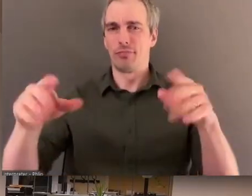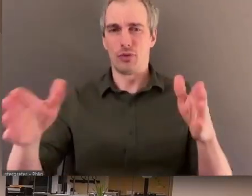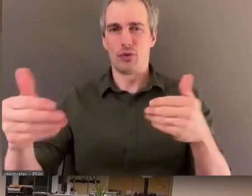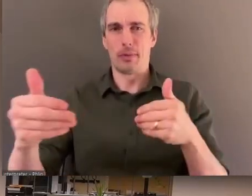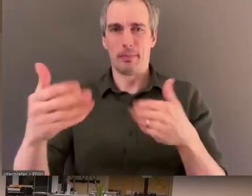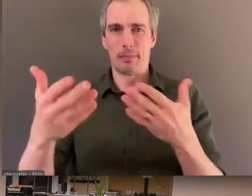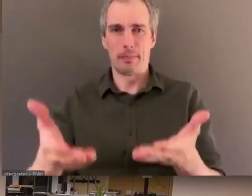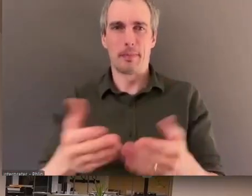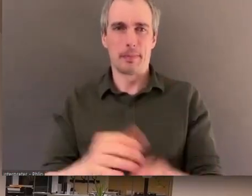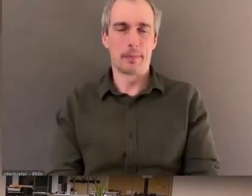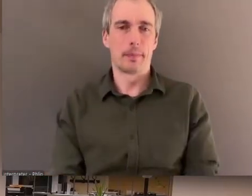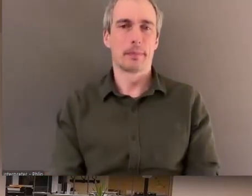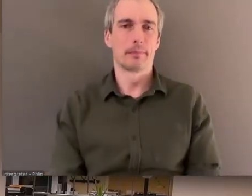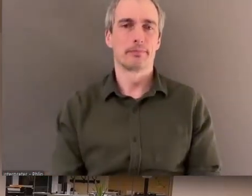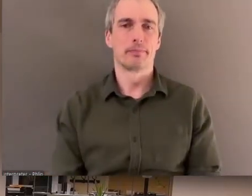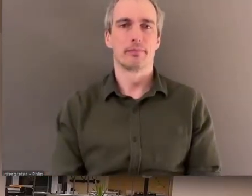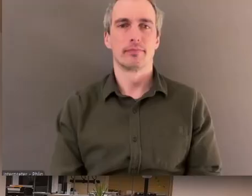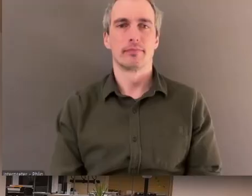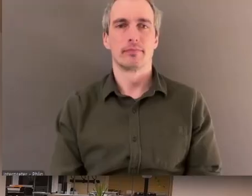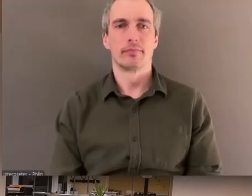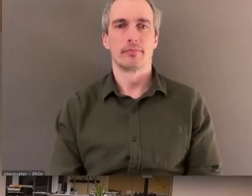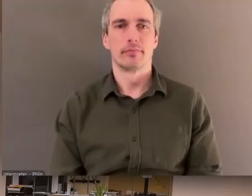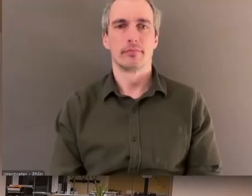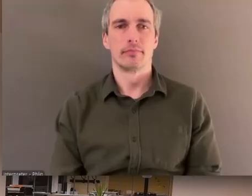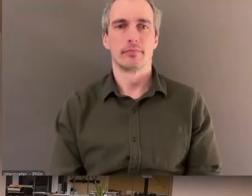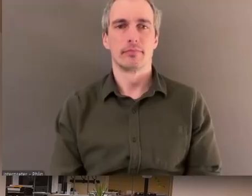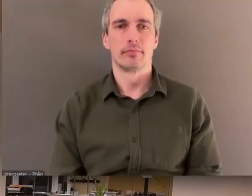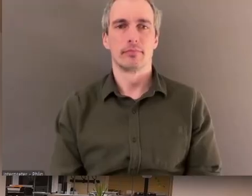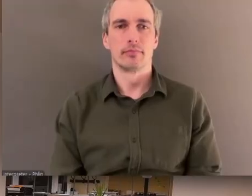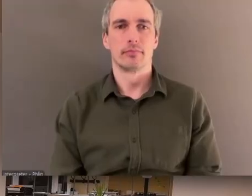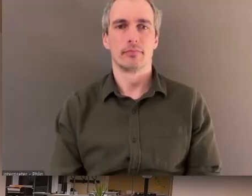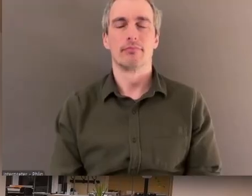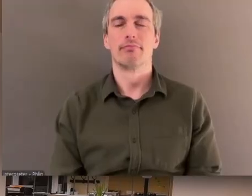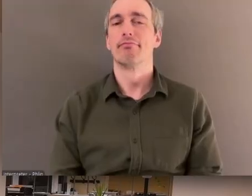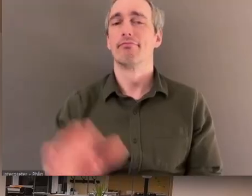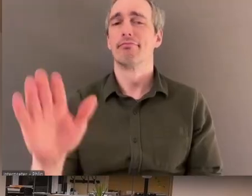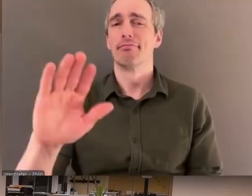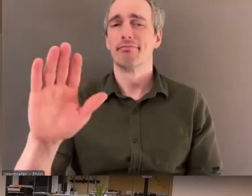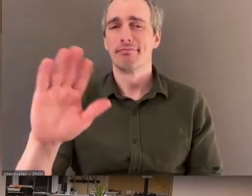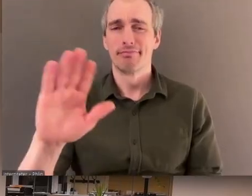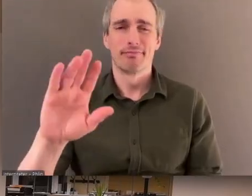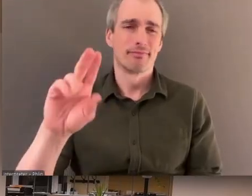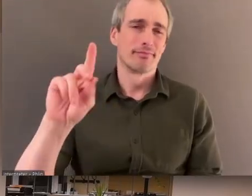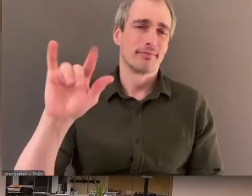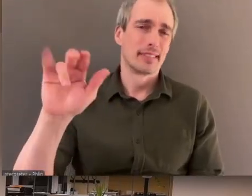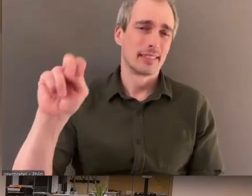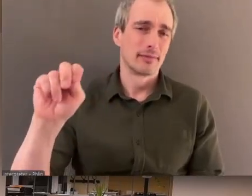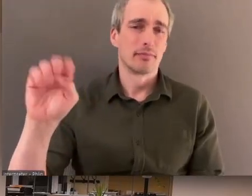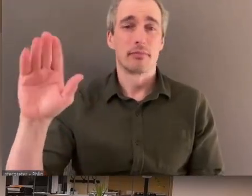Sorry, I'm getting a vert cold. Hey Dylan and Blake, thanks so much for the incredible hard work. I imagine this was quite the endeavor.